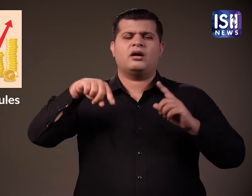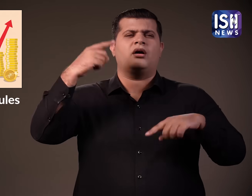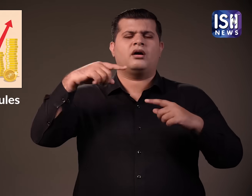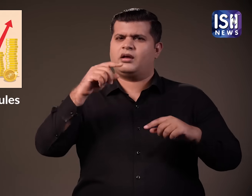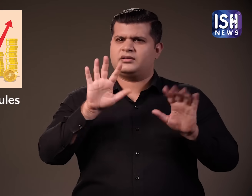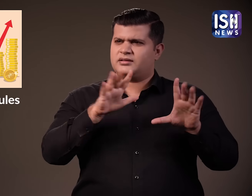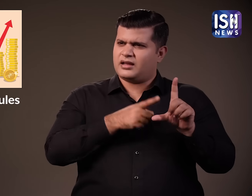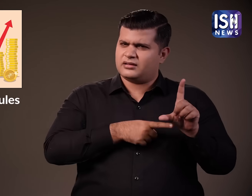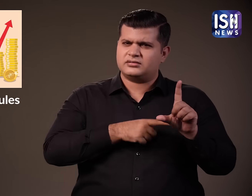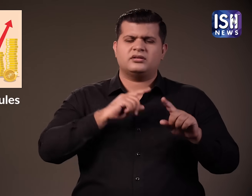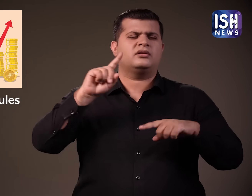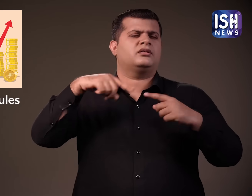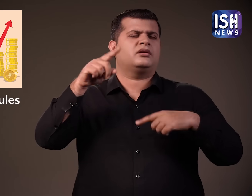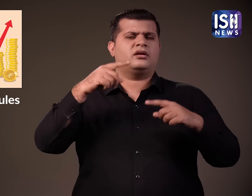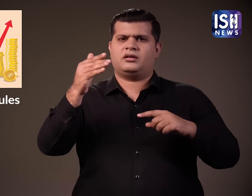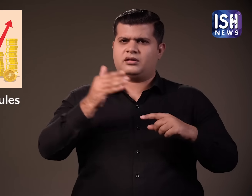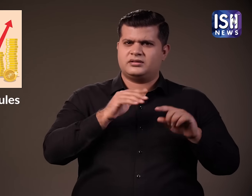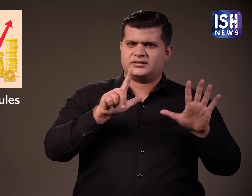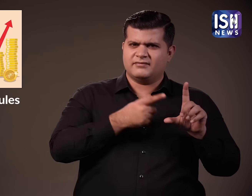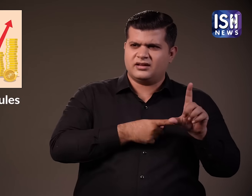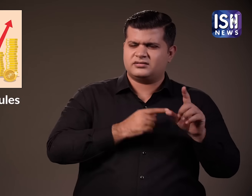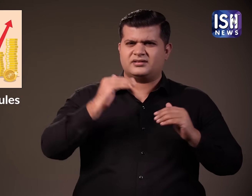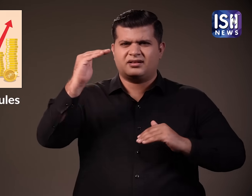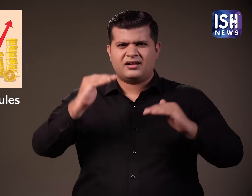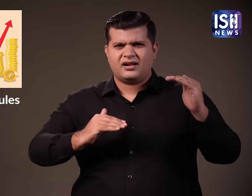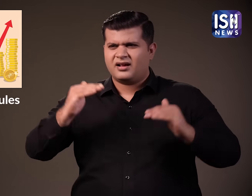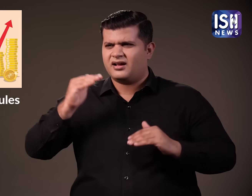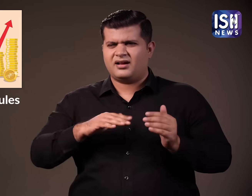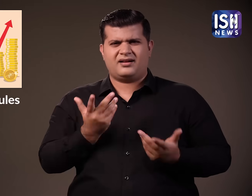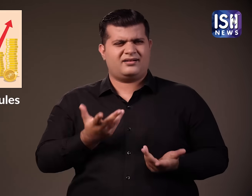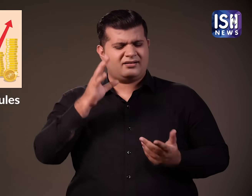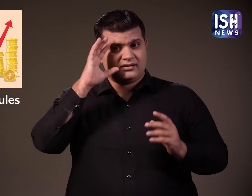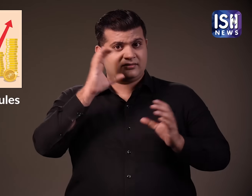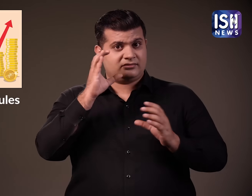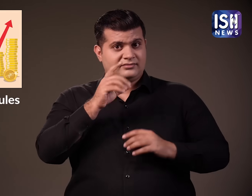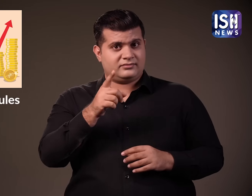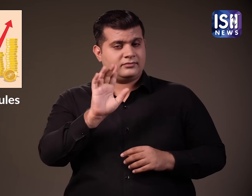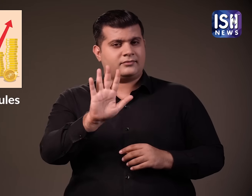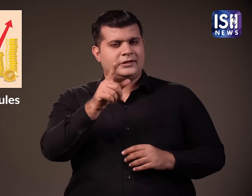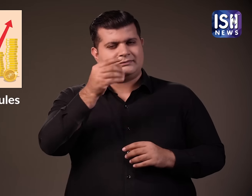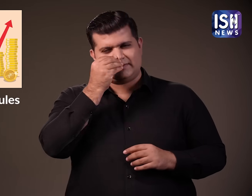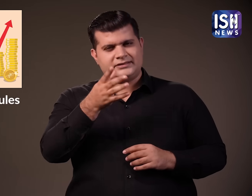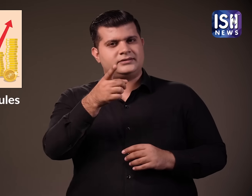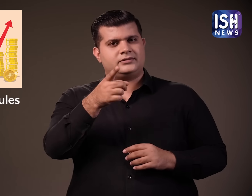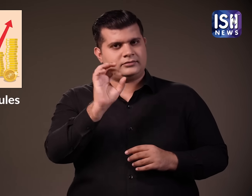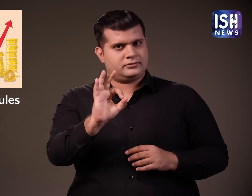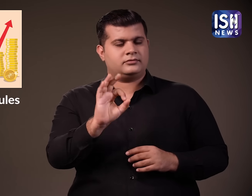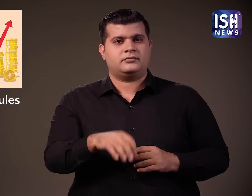Some may say it will take 10 years to double the investment, some say 7 years, etc. Don't get confused on how this is calculated.